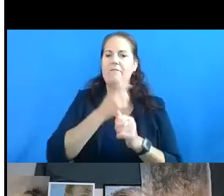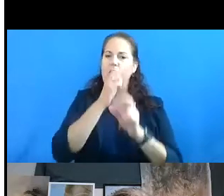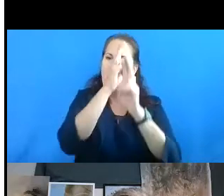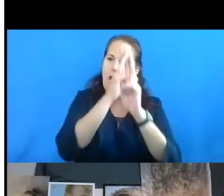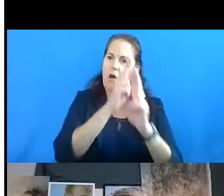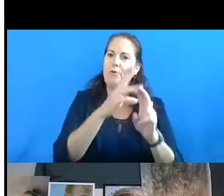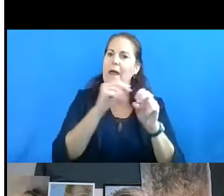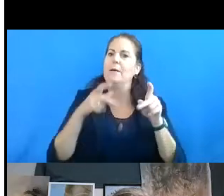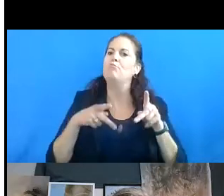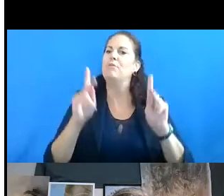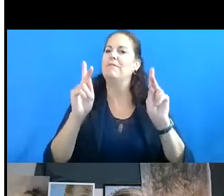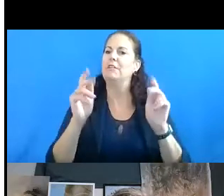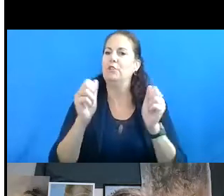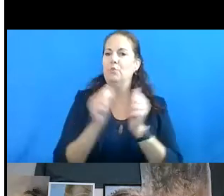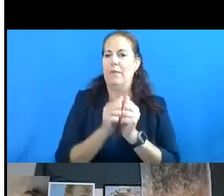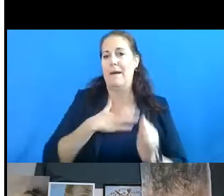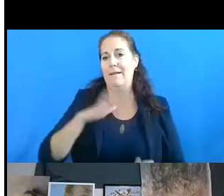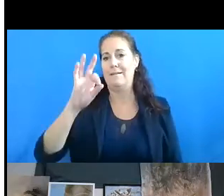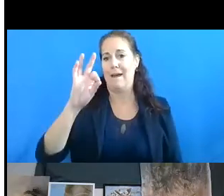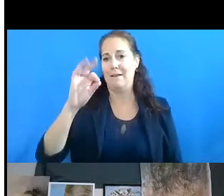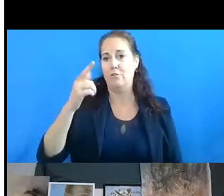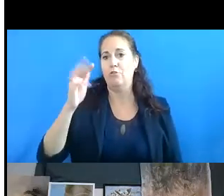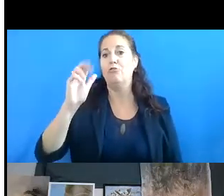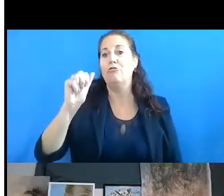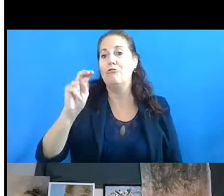with my nine grandchildren.